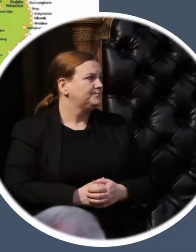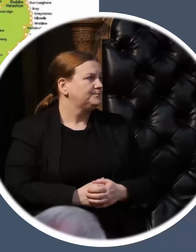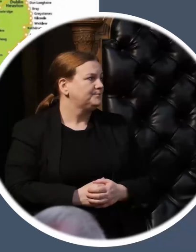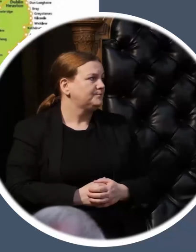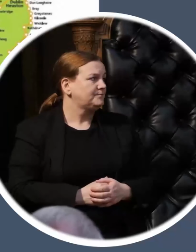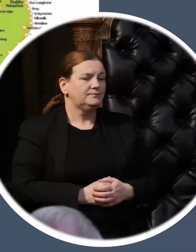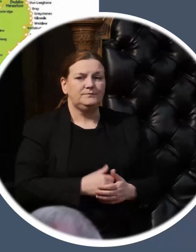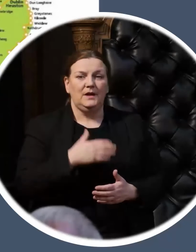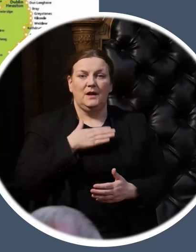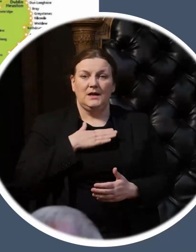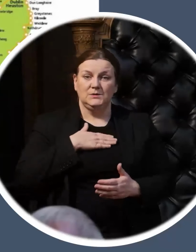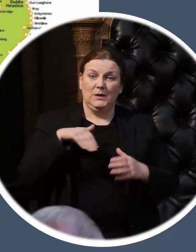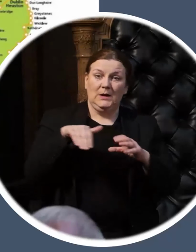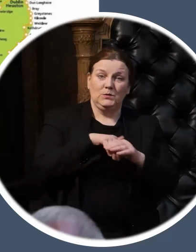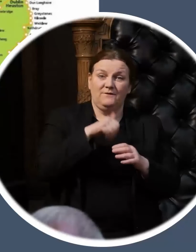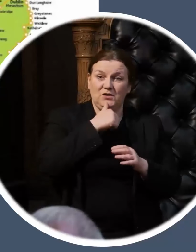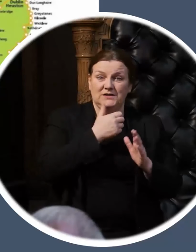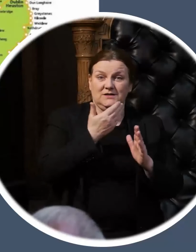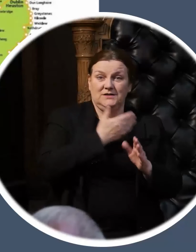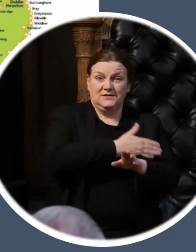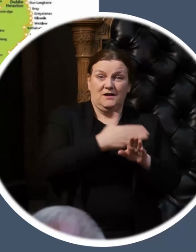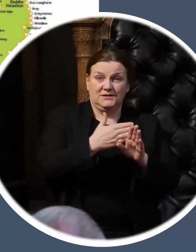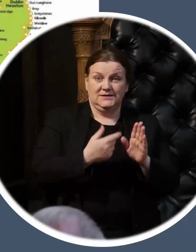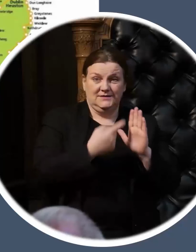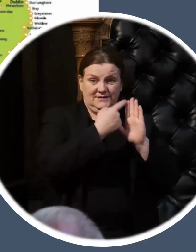I always like to start with this map from 1906,